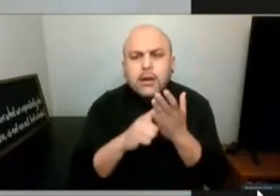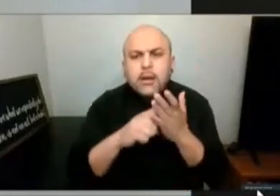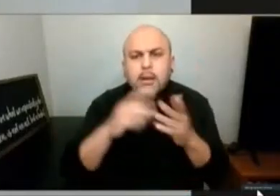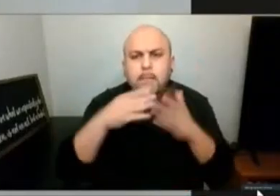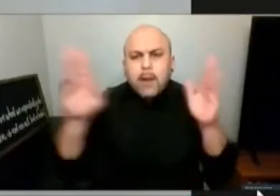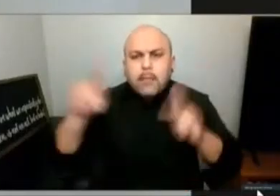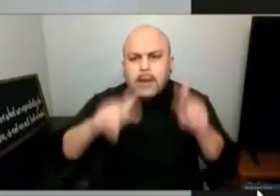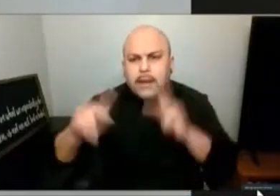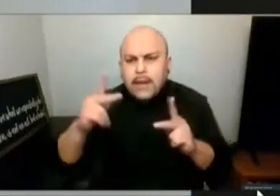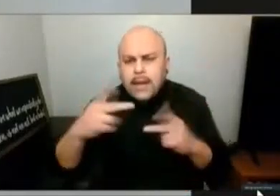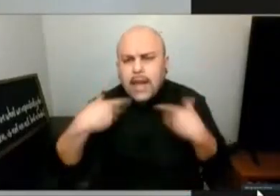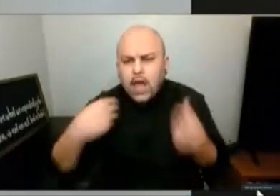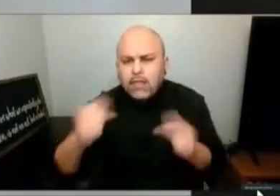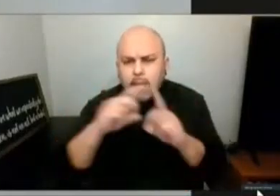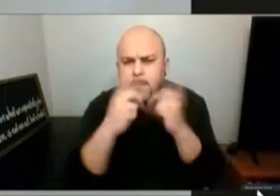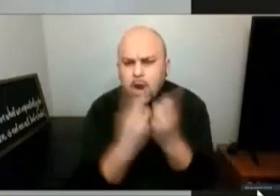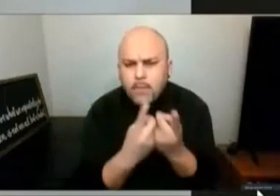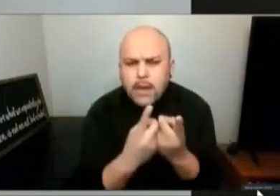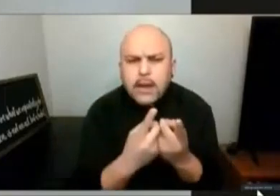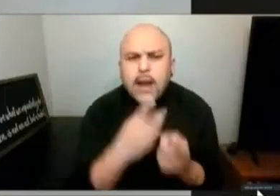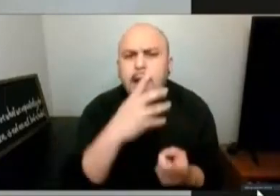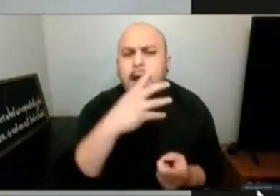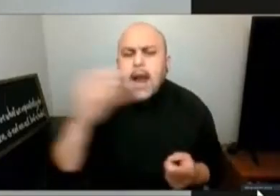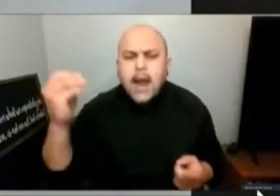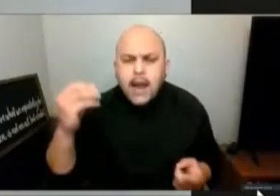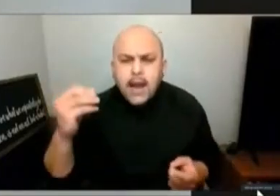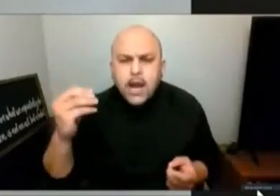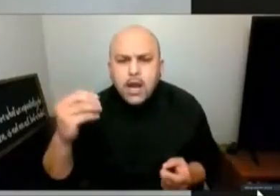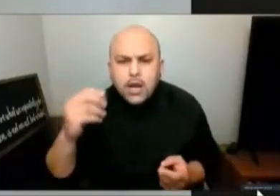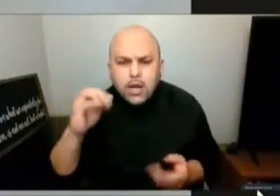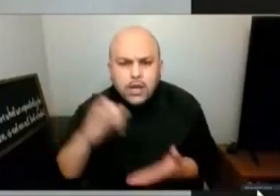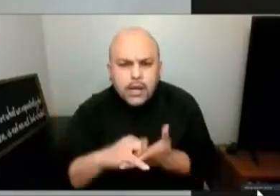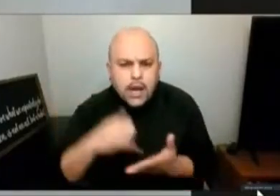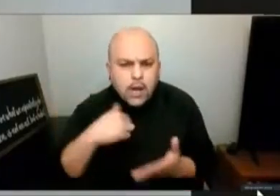that represents public health departments, STD directives, public health [unintelligible]